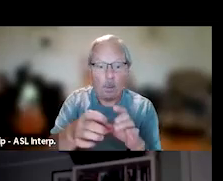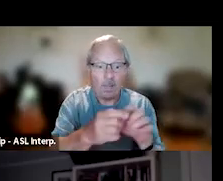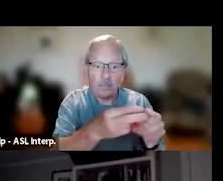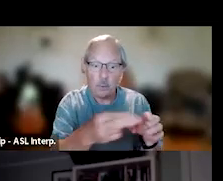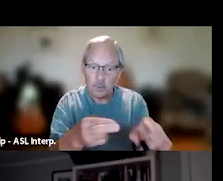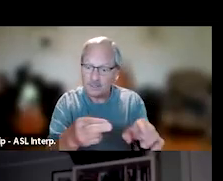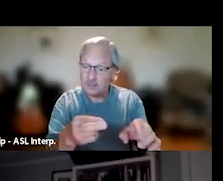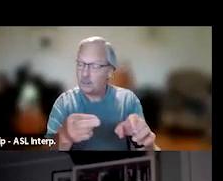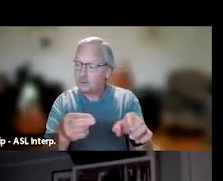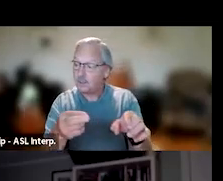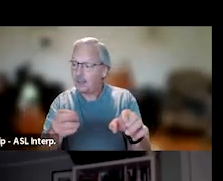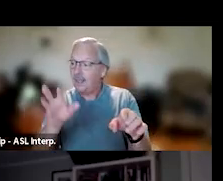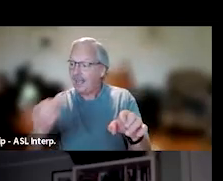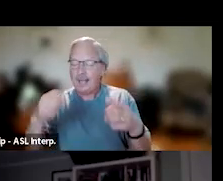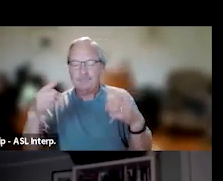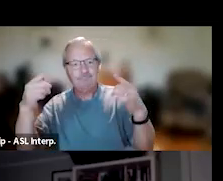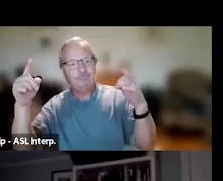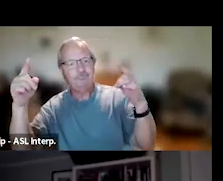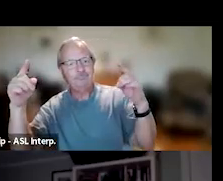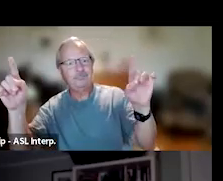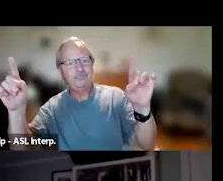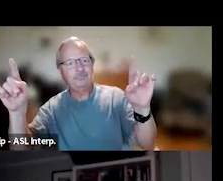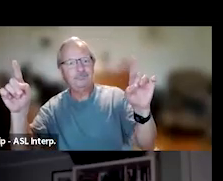so that they can seek recovery.